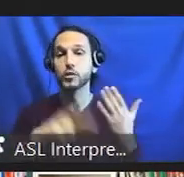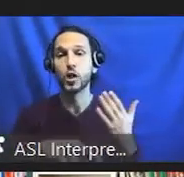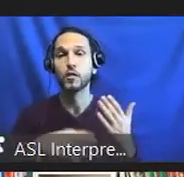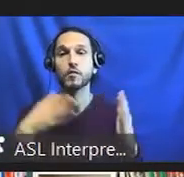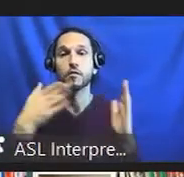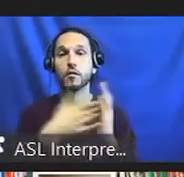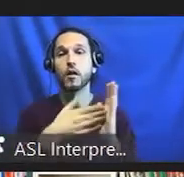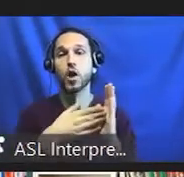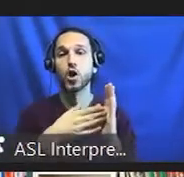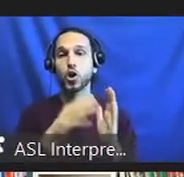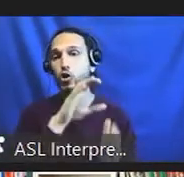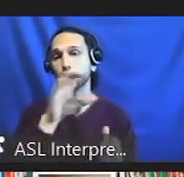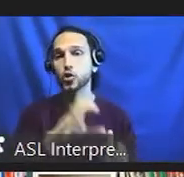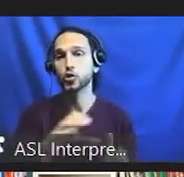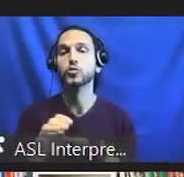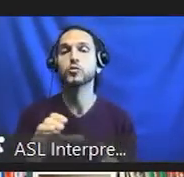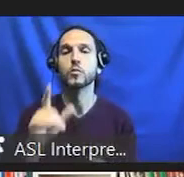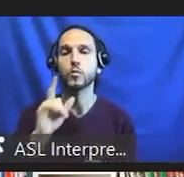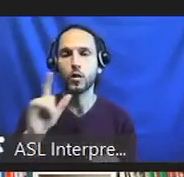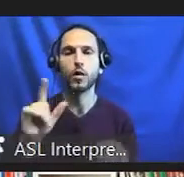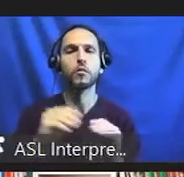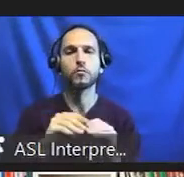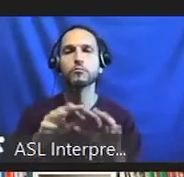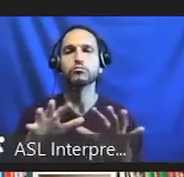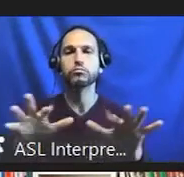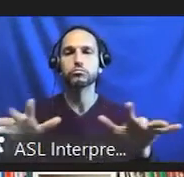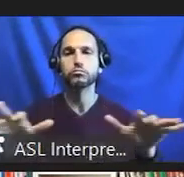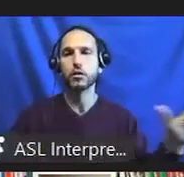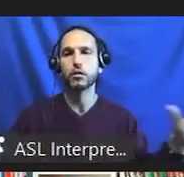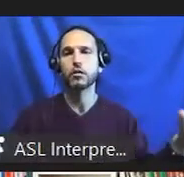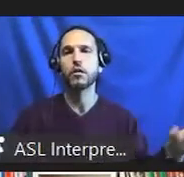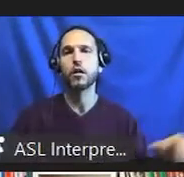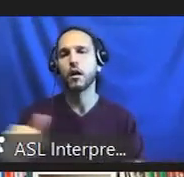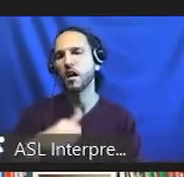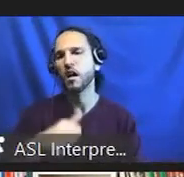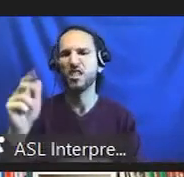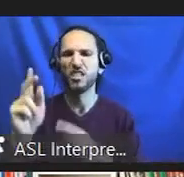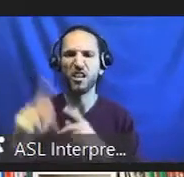will have long-reaching effects on other similar platforms that charge.